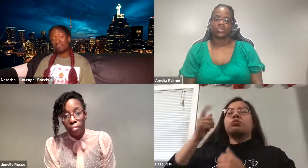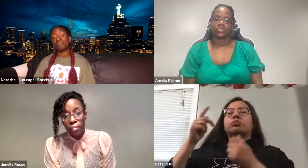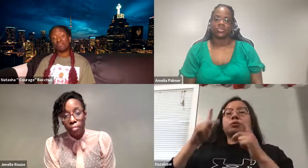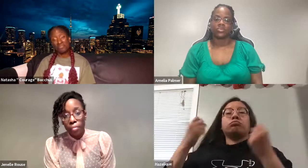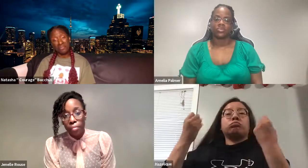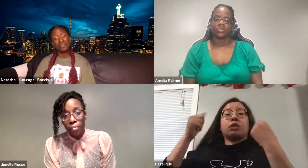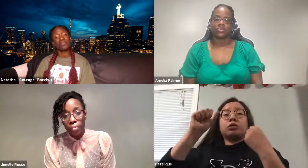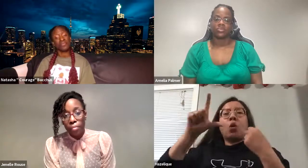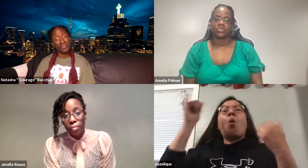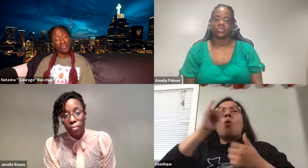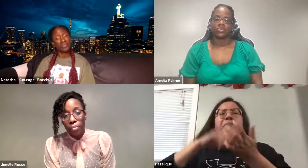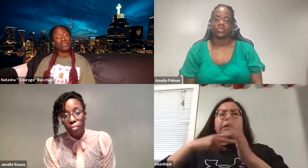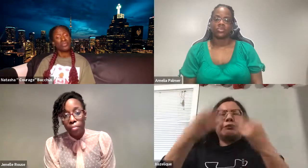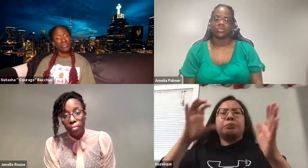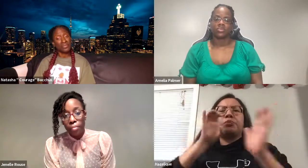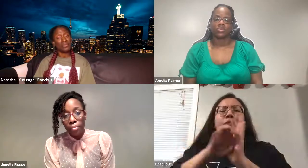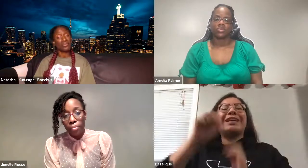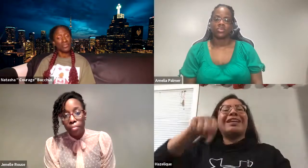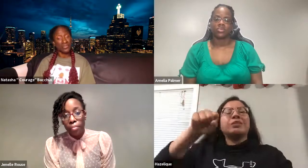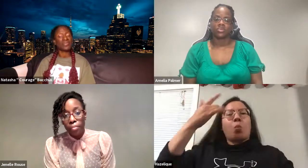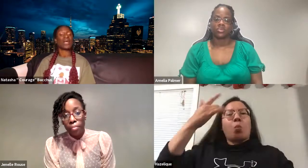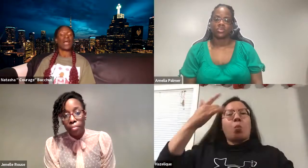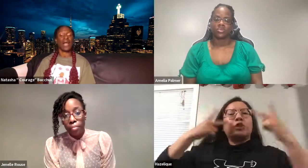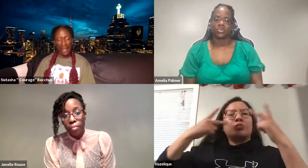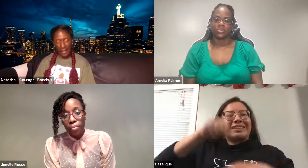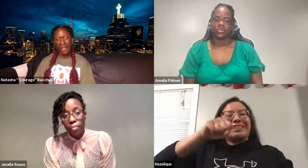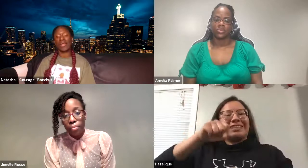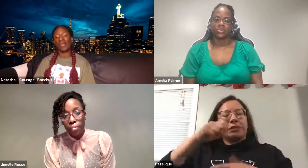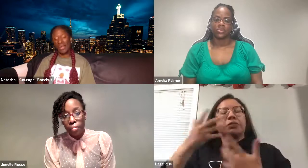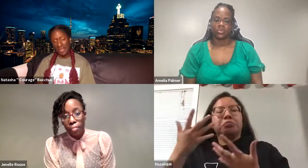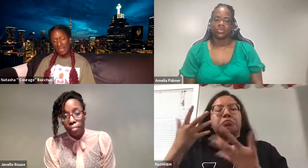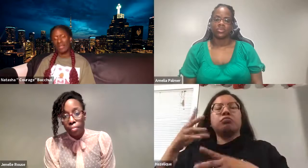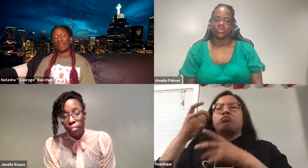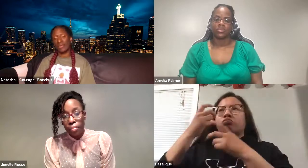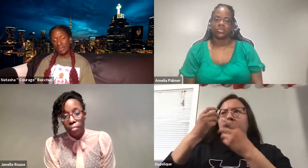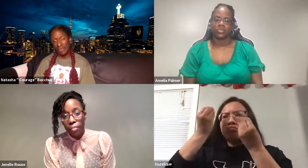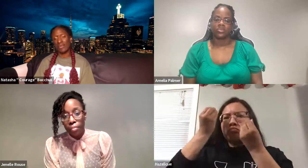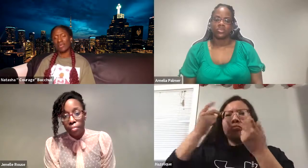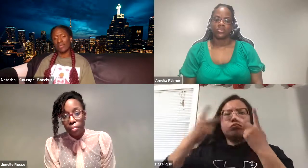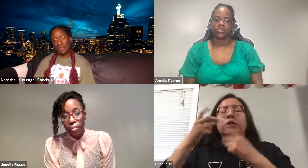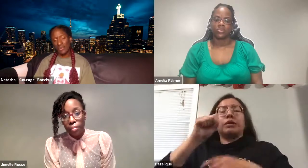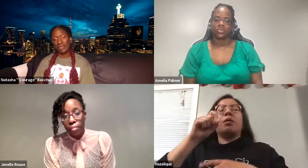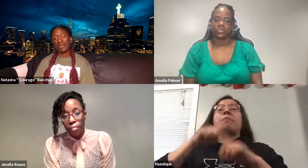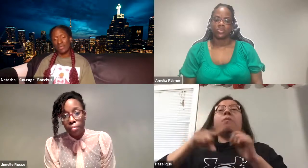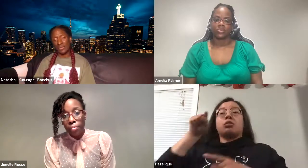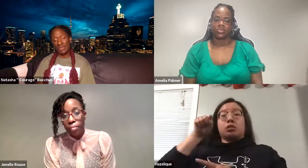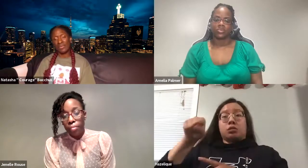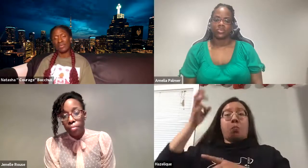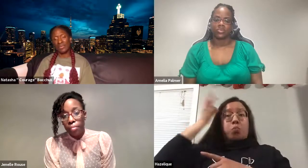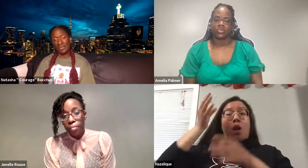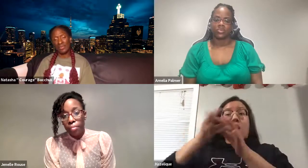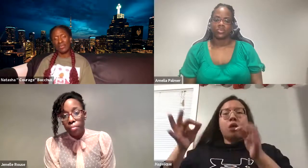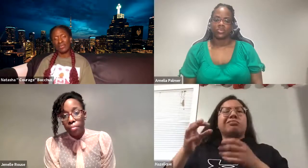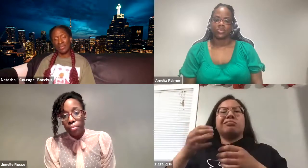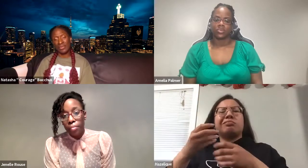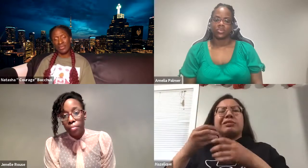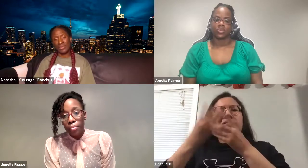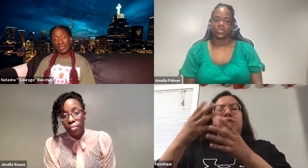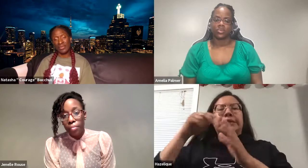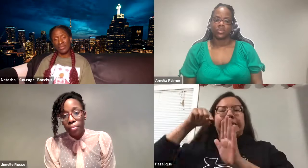picture on my community and who i am. i know that ASL provides that in a certain way but looking at